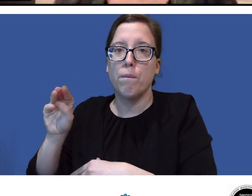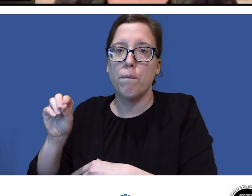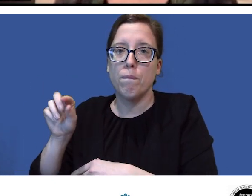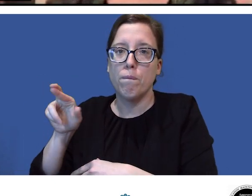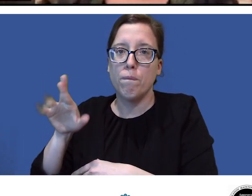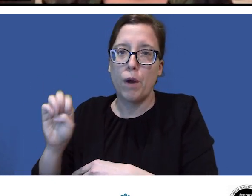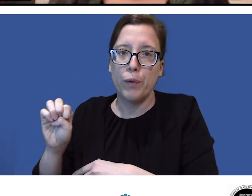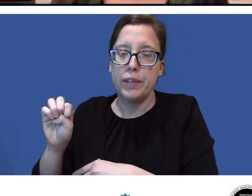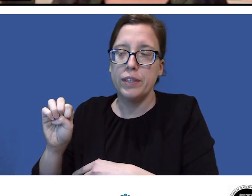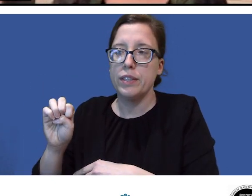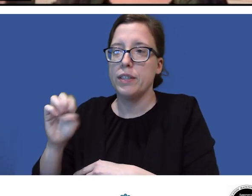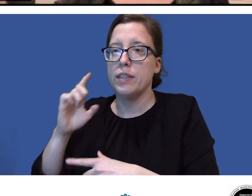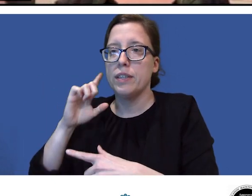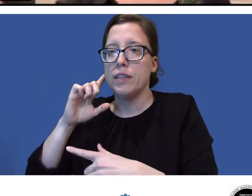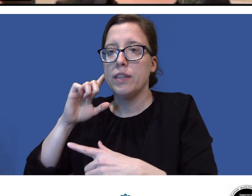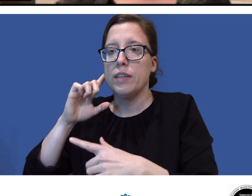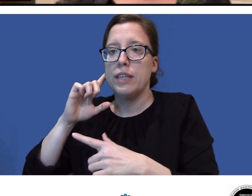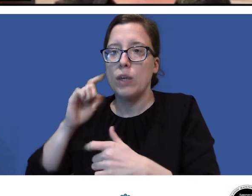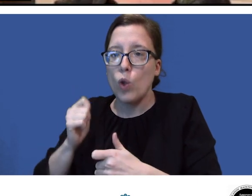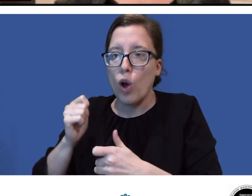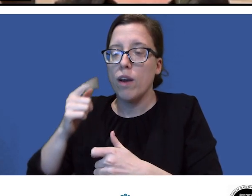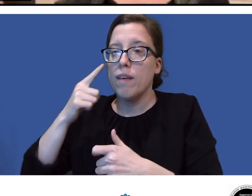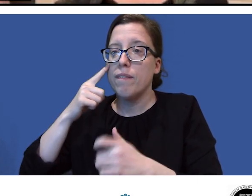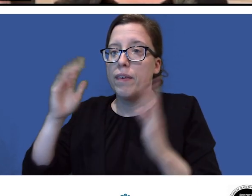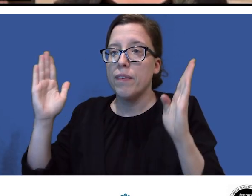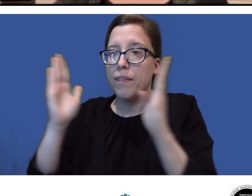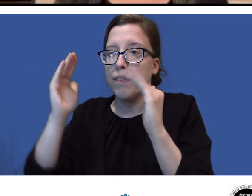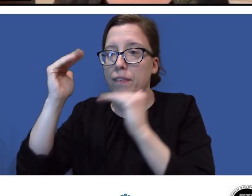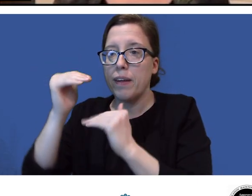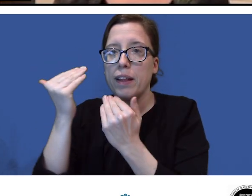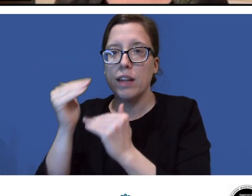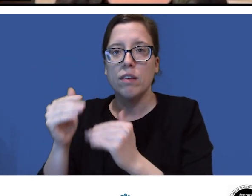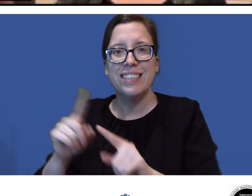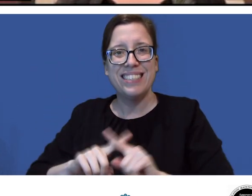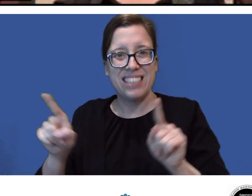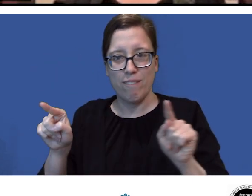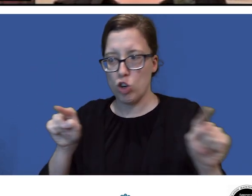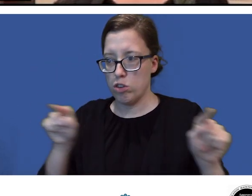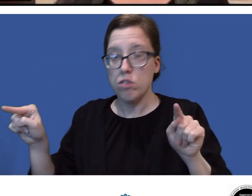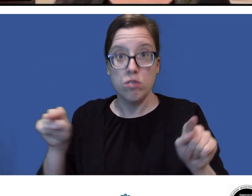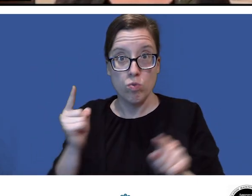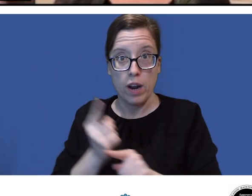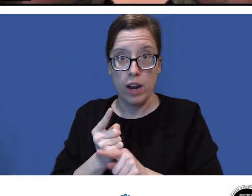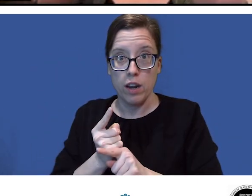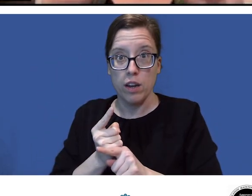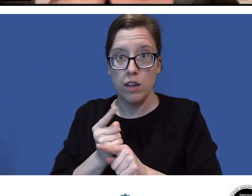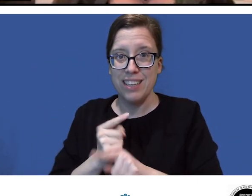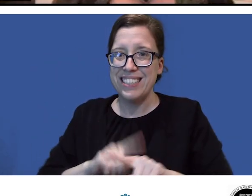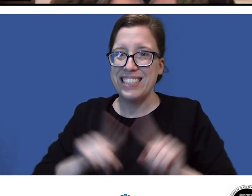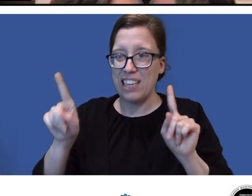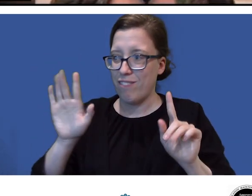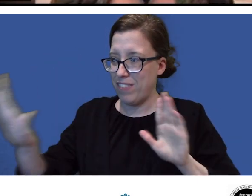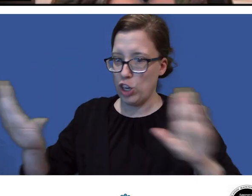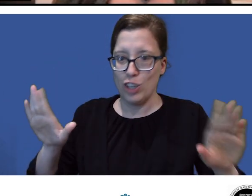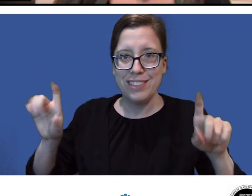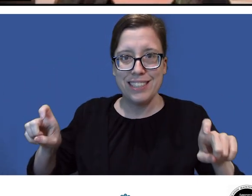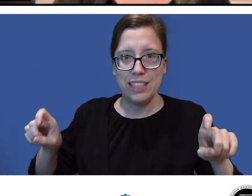Those are very different kids, right? With very different needs and very different strengths, but they have the same label.